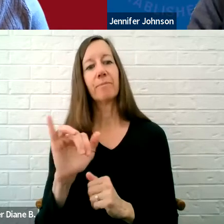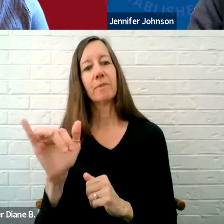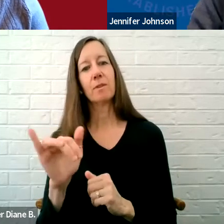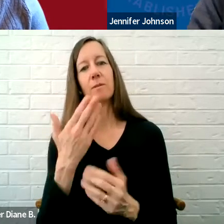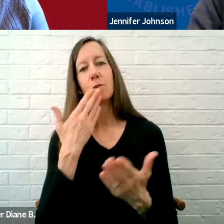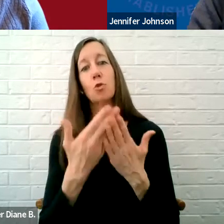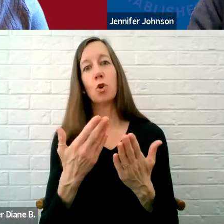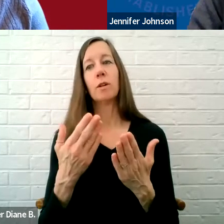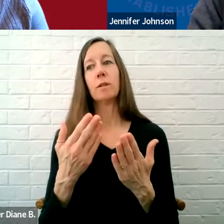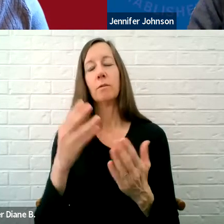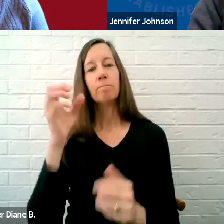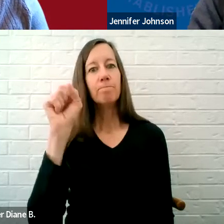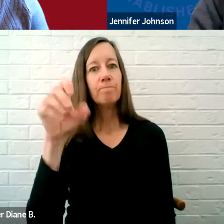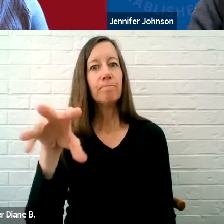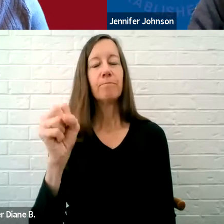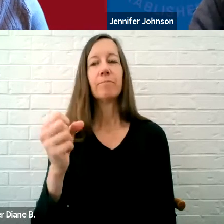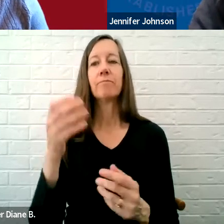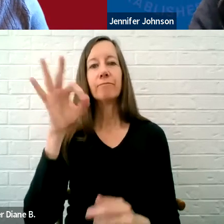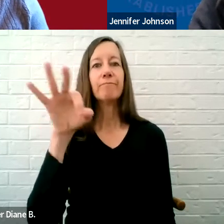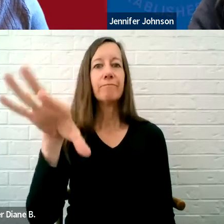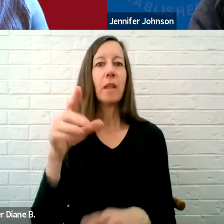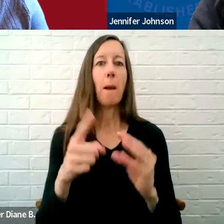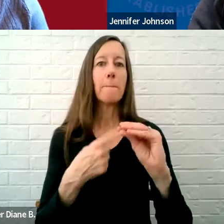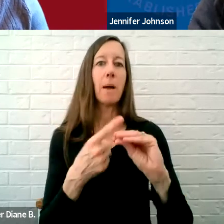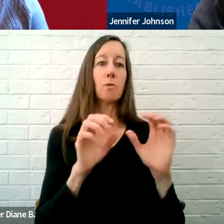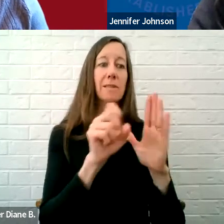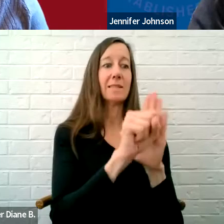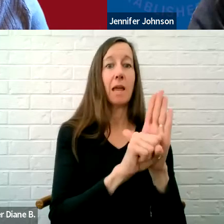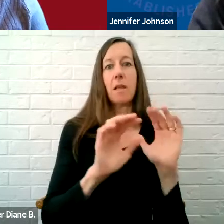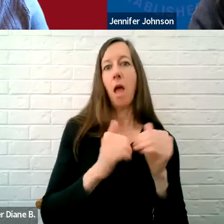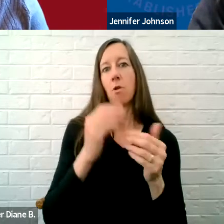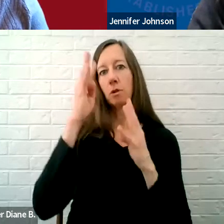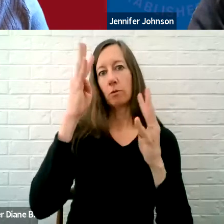States are trying to create more community living options for people with Ids.